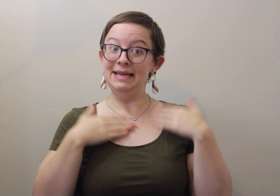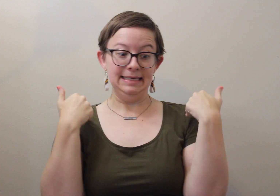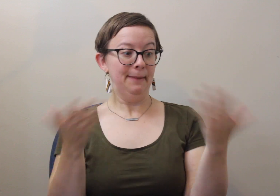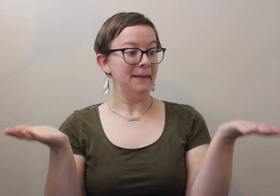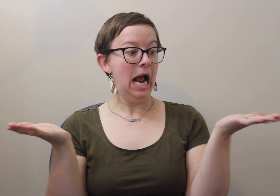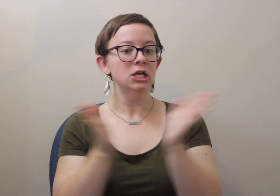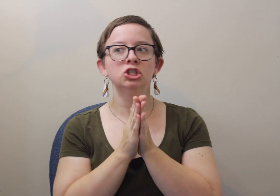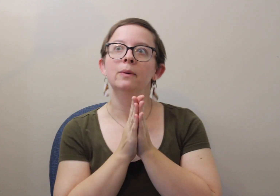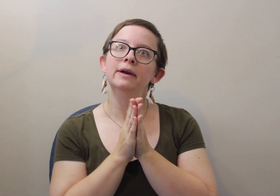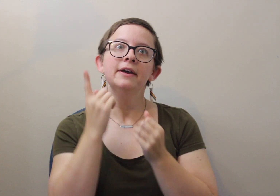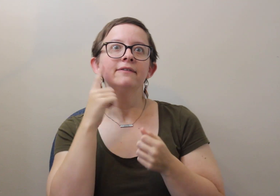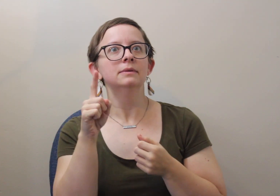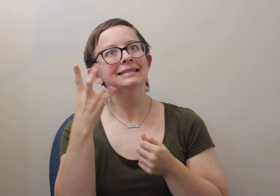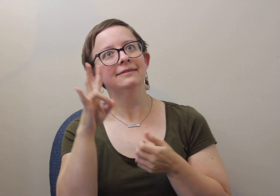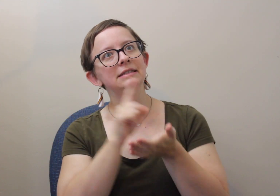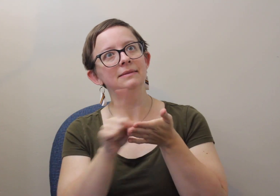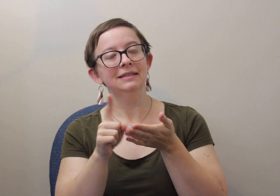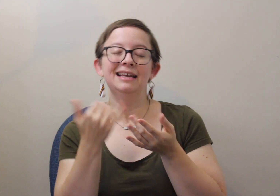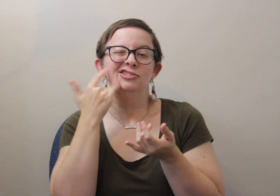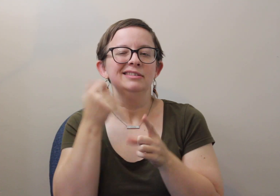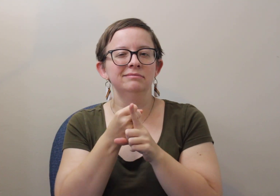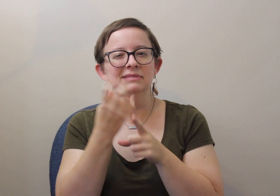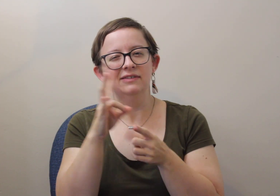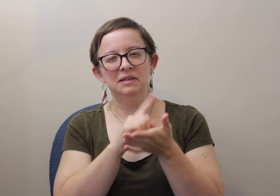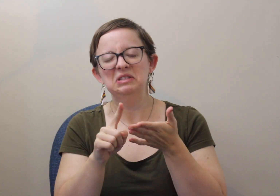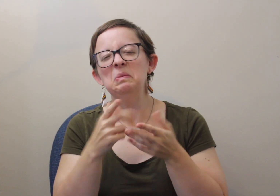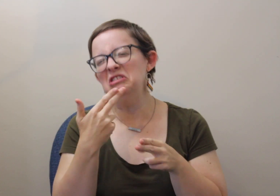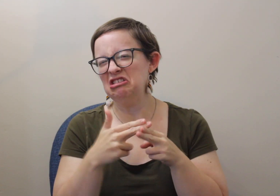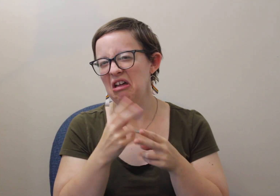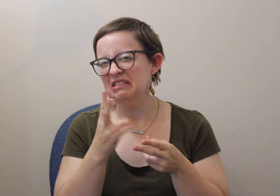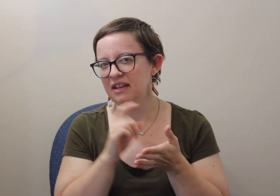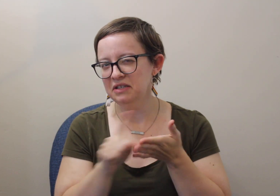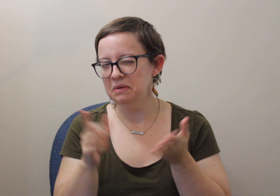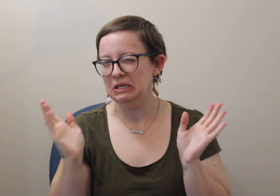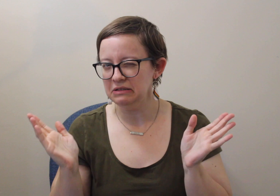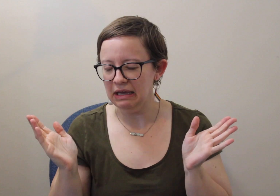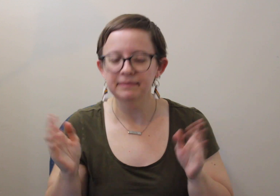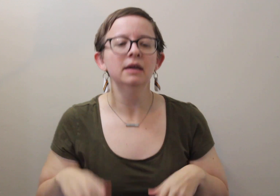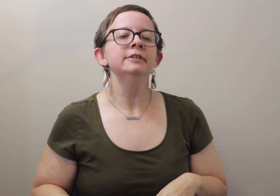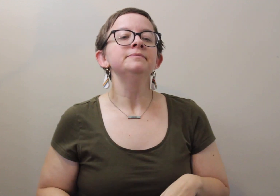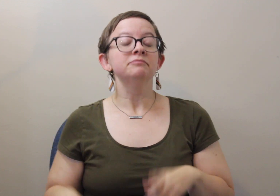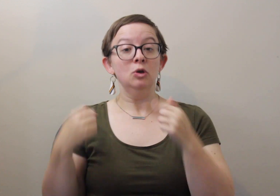So symptoms... let me think... for 17 weeks. We just have hit 17 weeks so that's what we'll just call it.